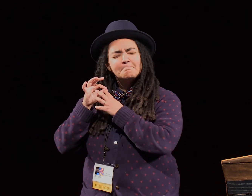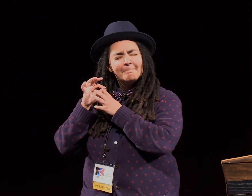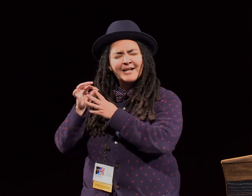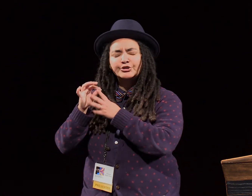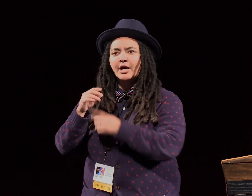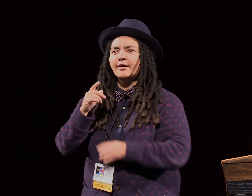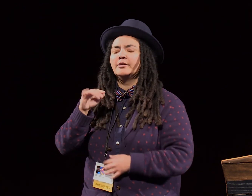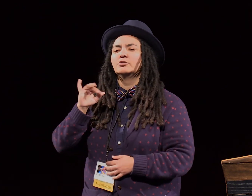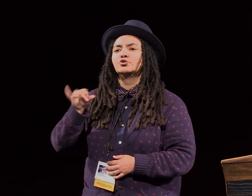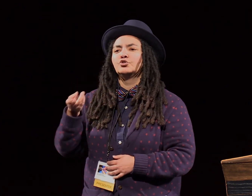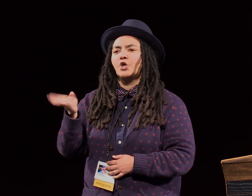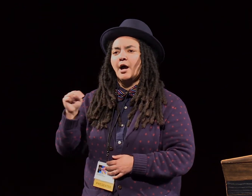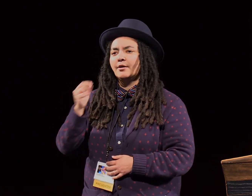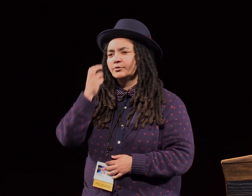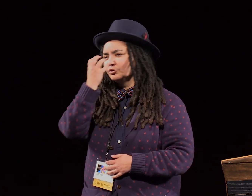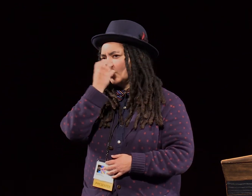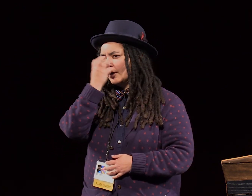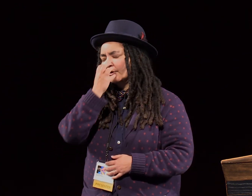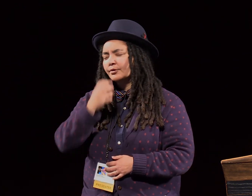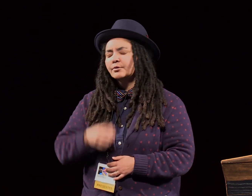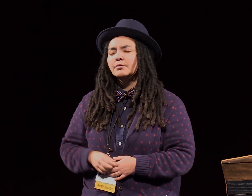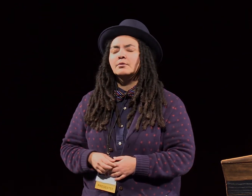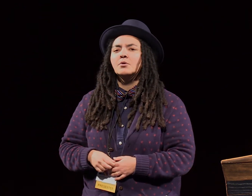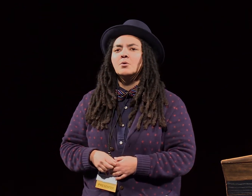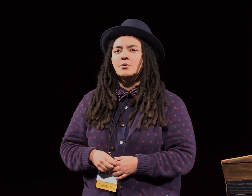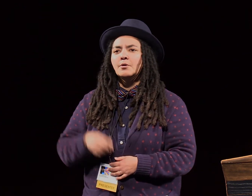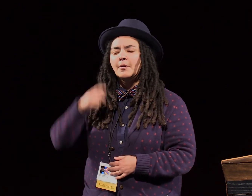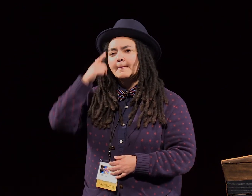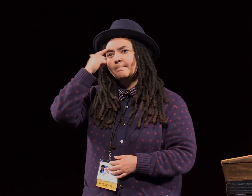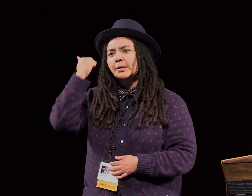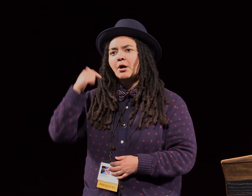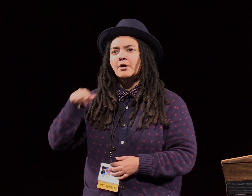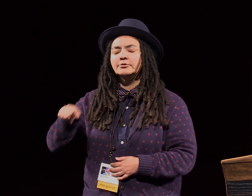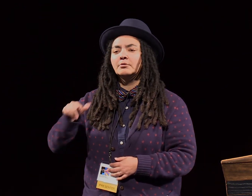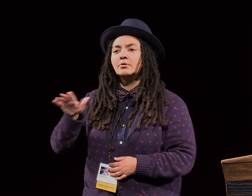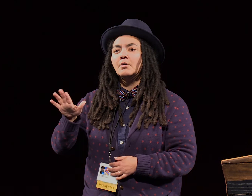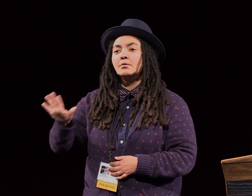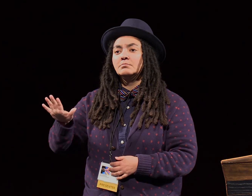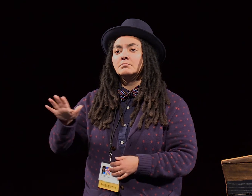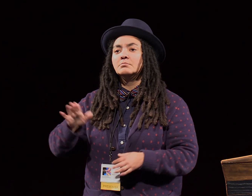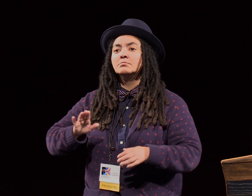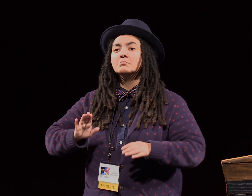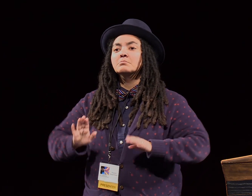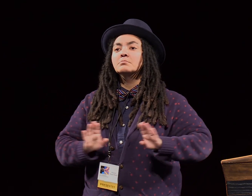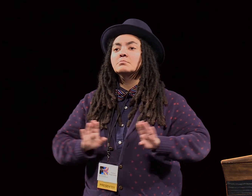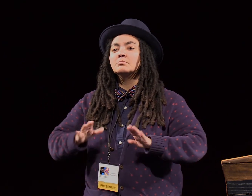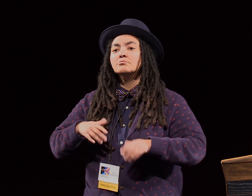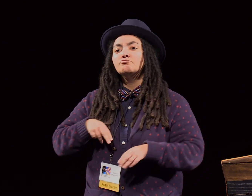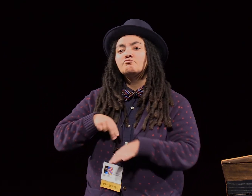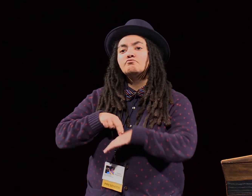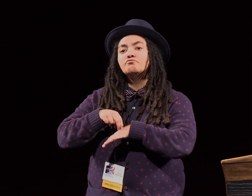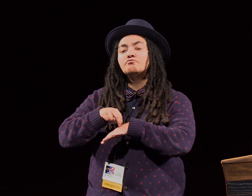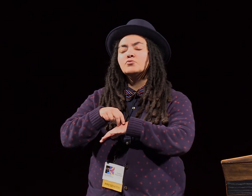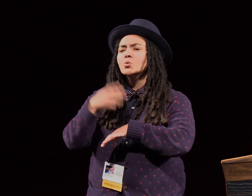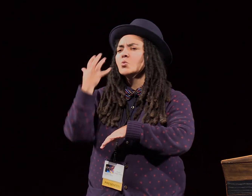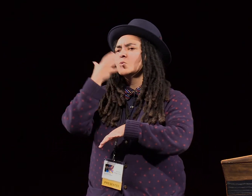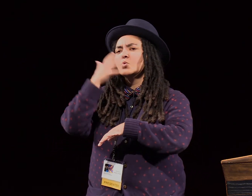And the other two people in this project have experienced their own types of homophobia, especially John,